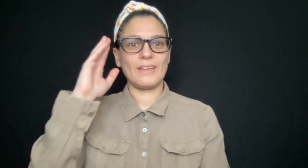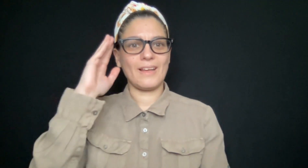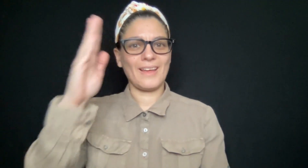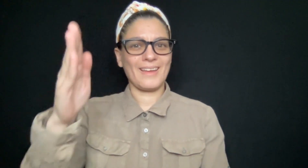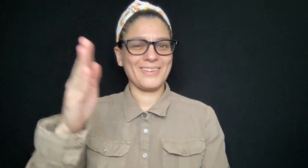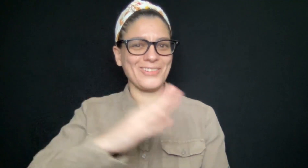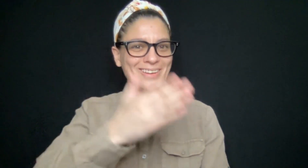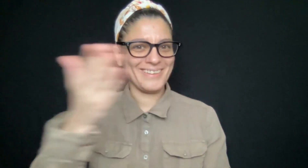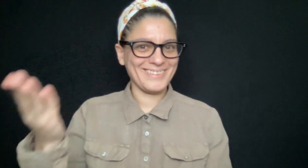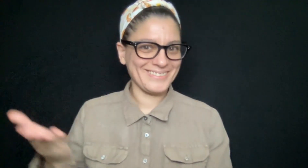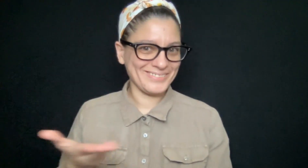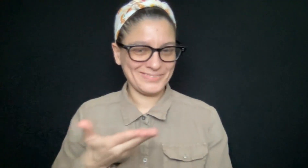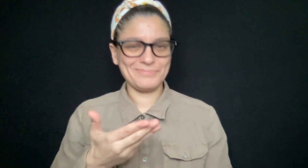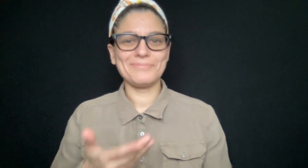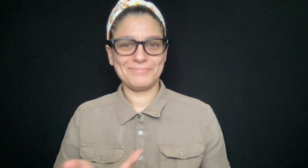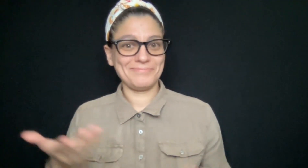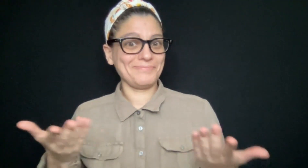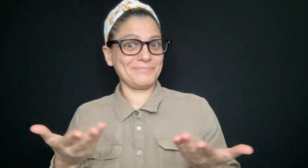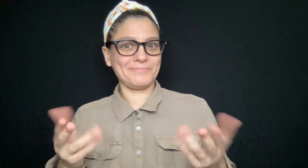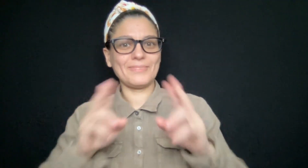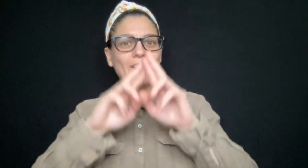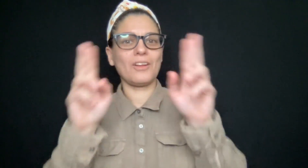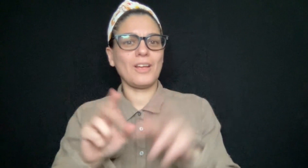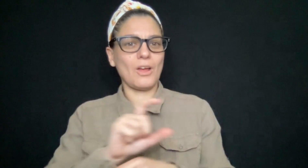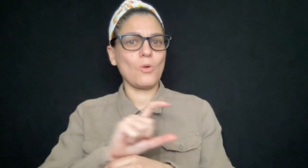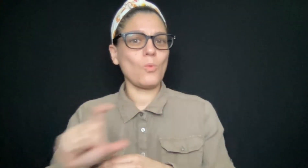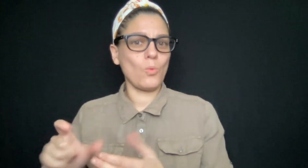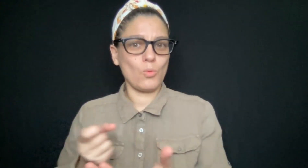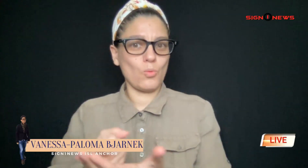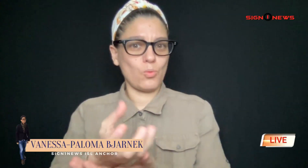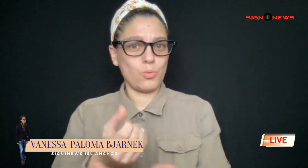Hello everyone here's a quick look at the top trending international news stories